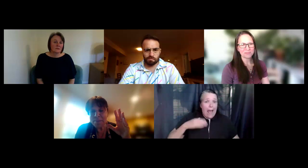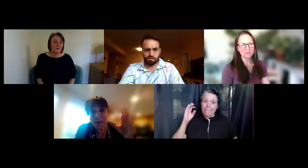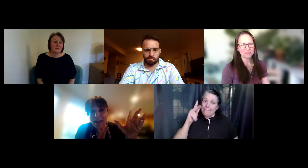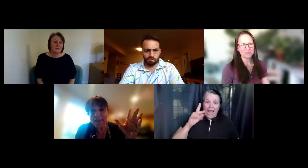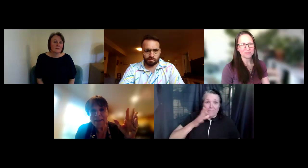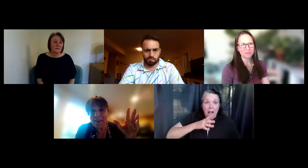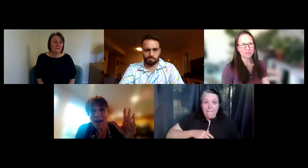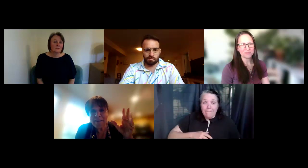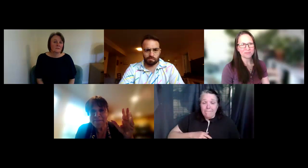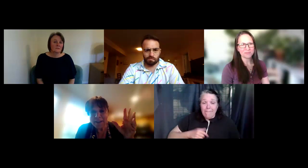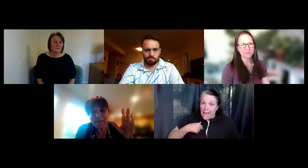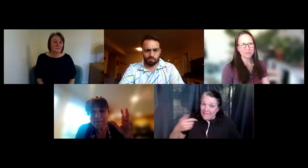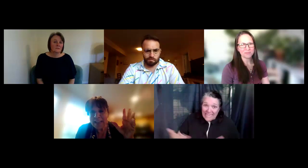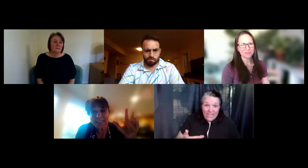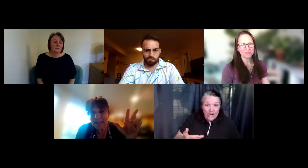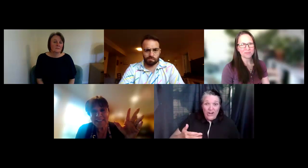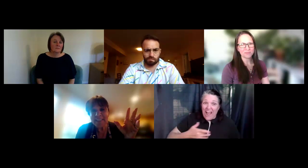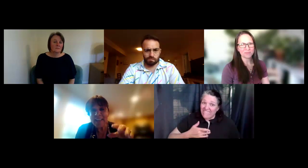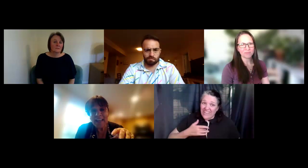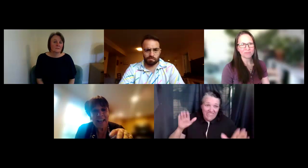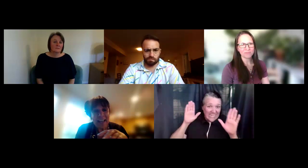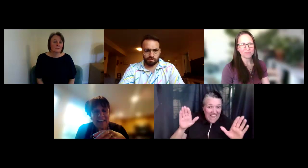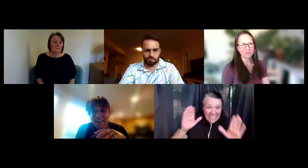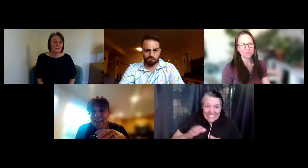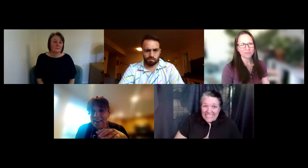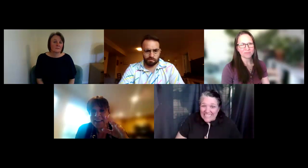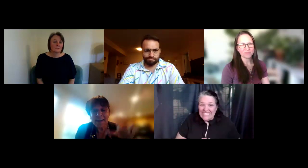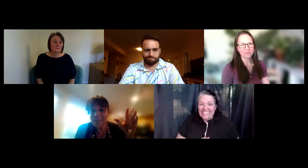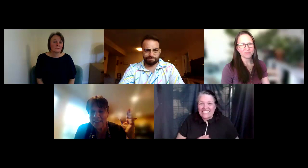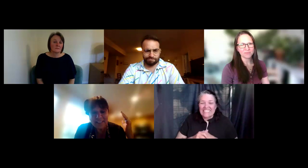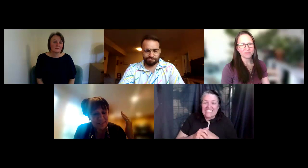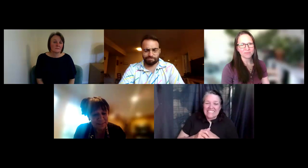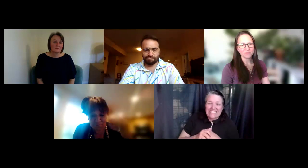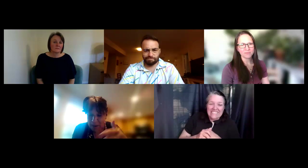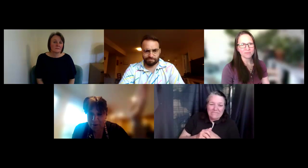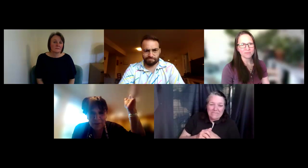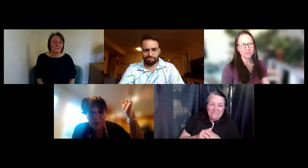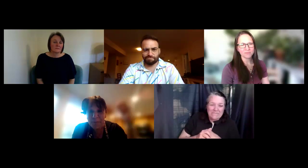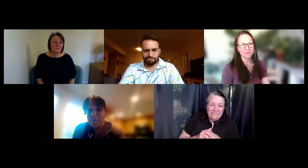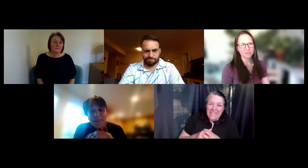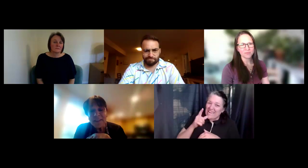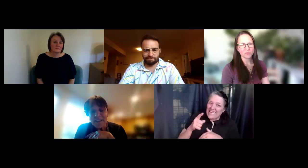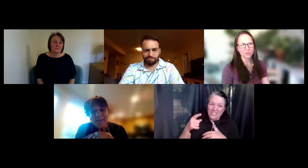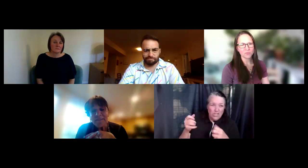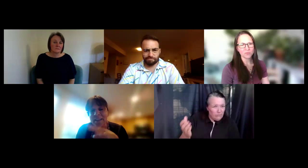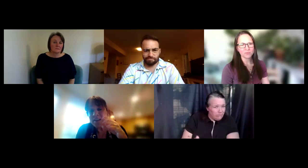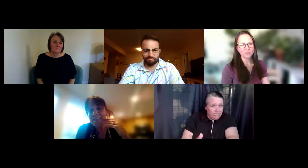I am back, you know, I feel fantastic. And he -- he just powered through. So anyway,